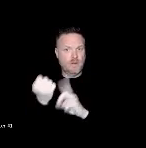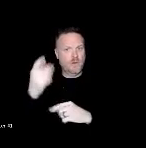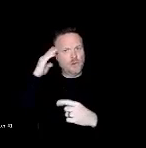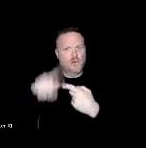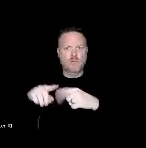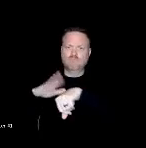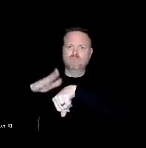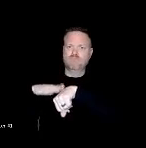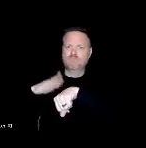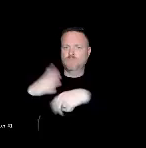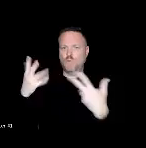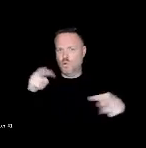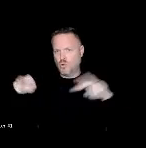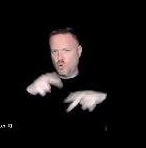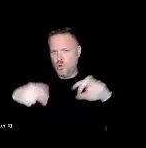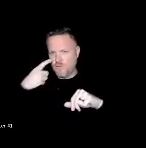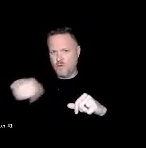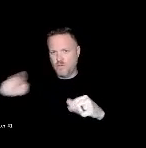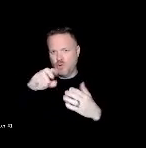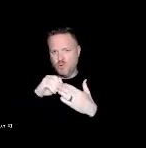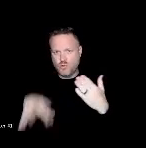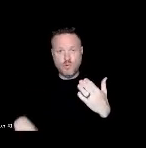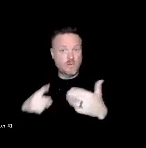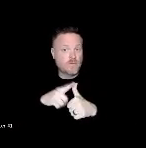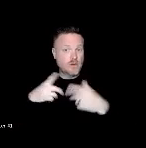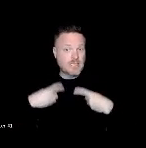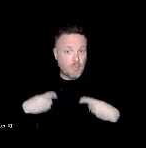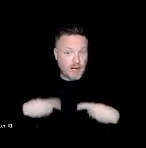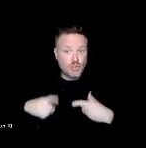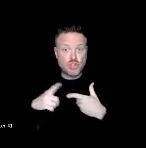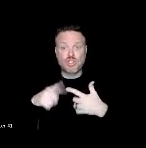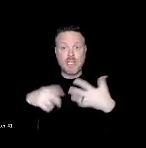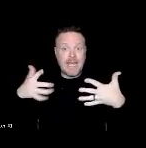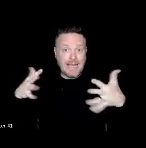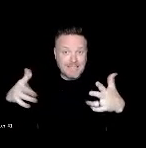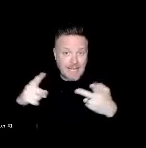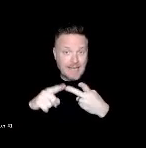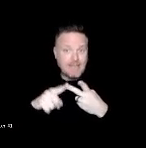to look for in our students regarding depression, anxiety, and suicidal ideation to name a few.